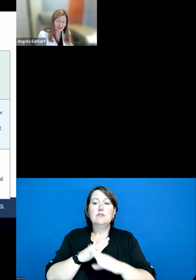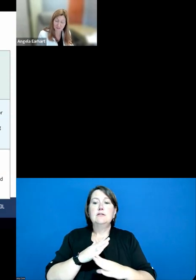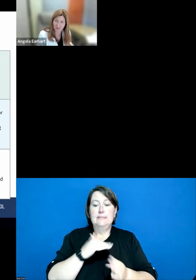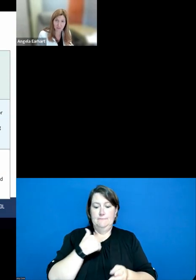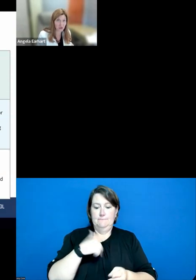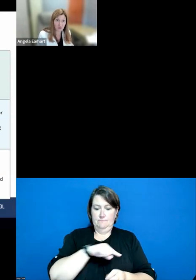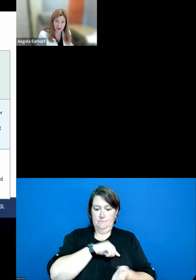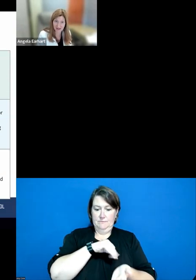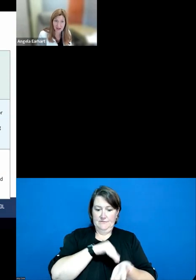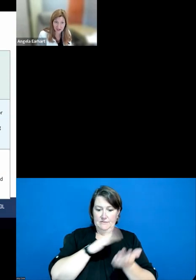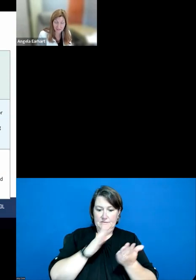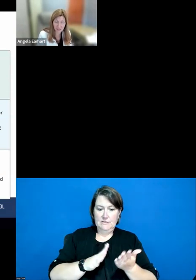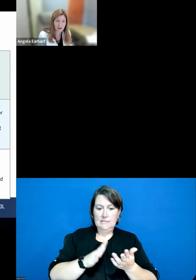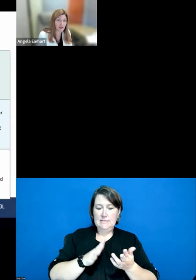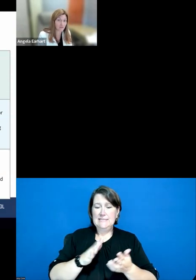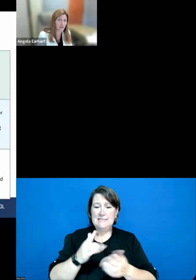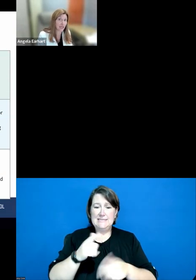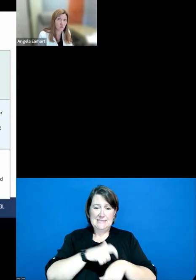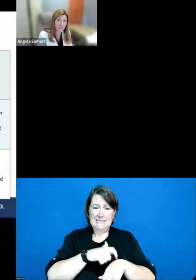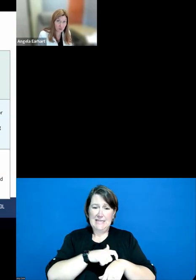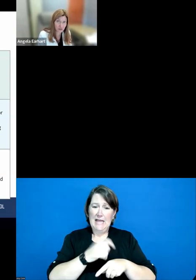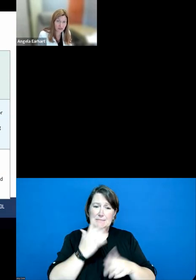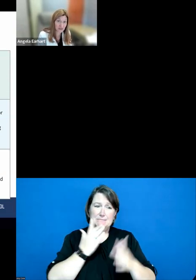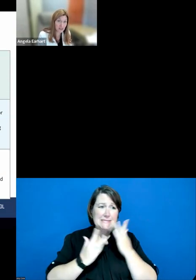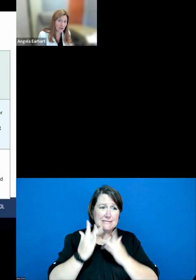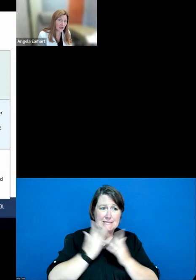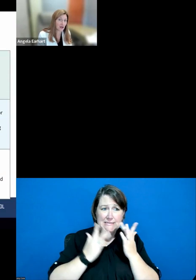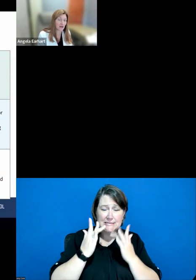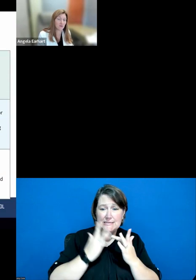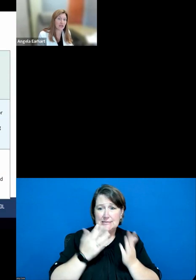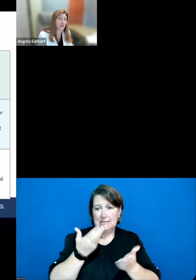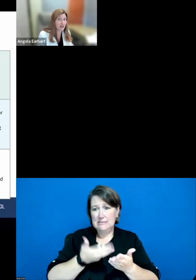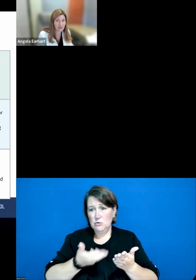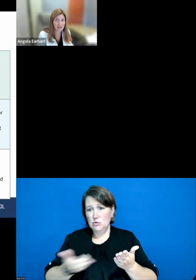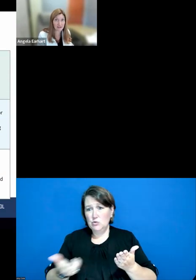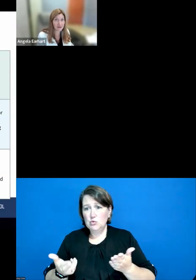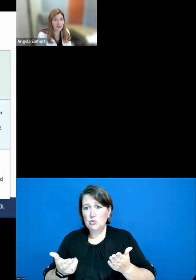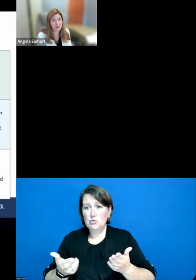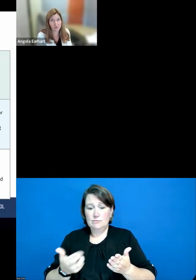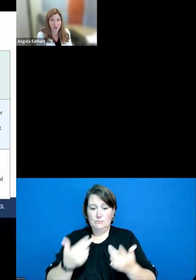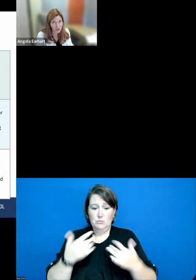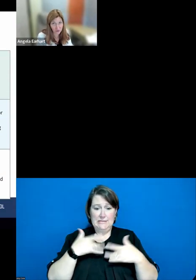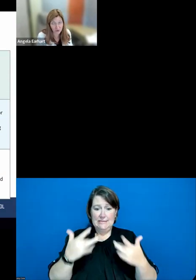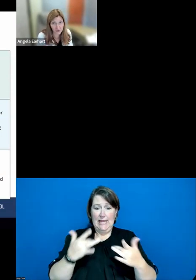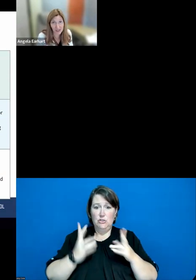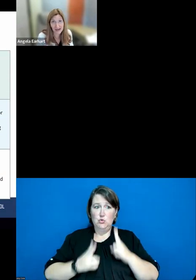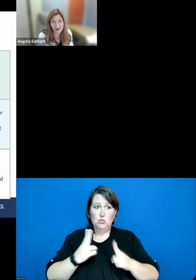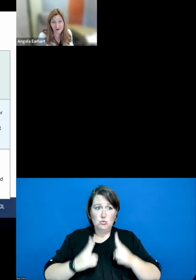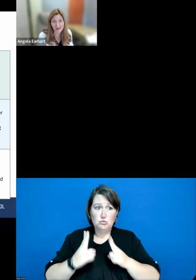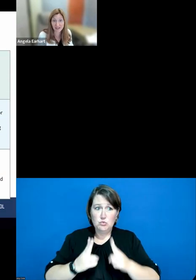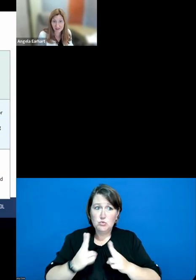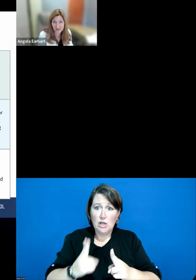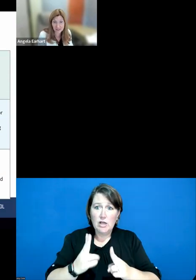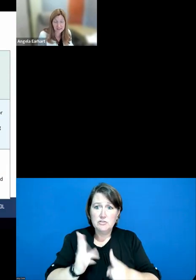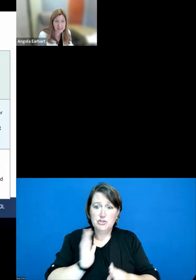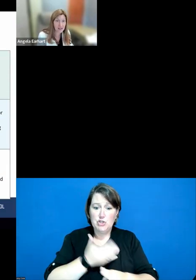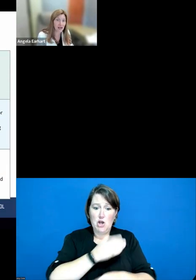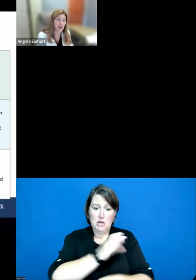sometimes we're short on time and resources. We have a tendency to rush through our clinic physis.